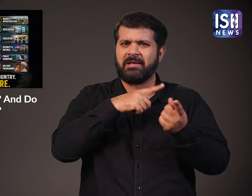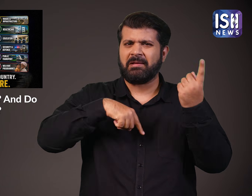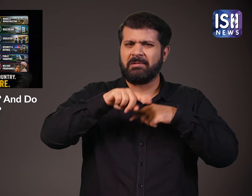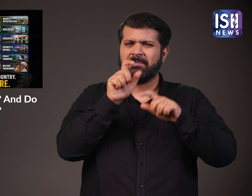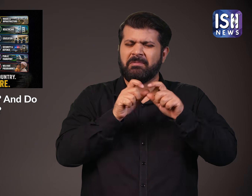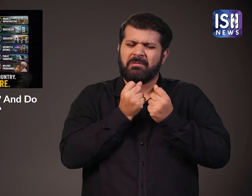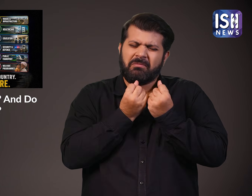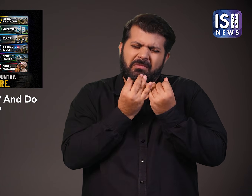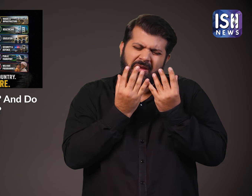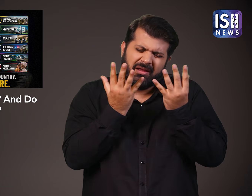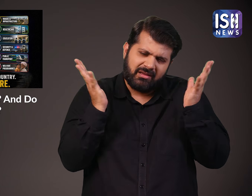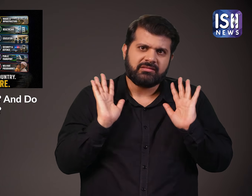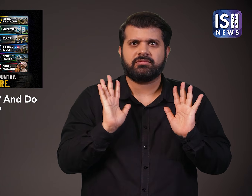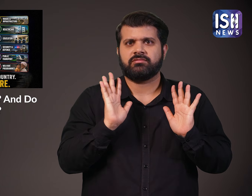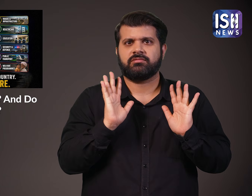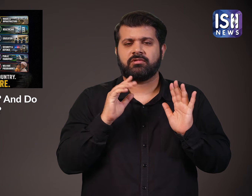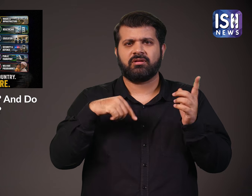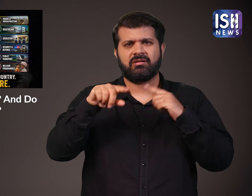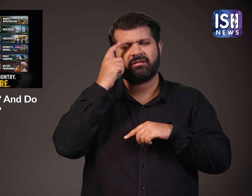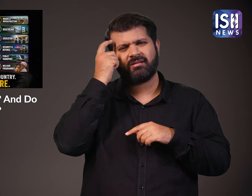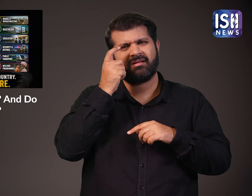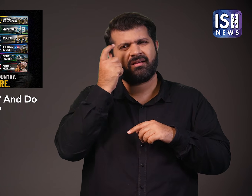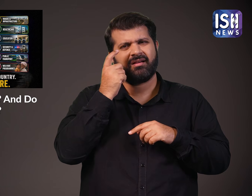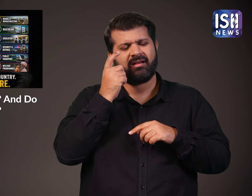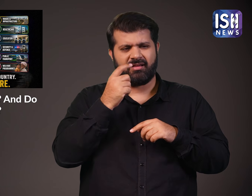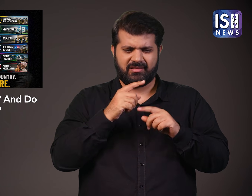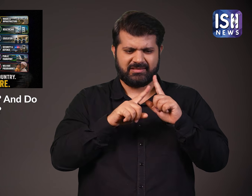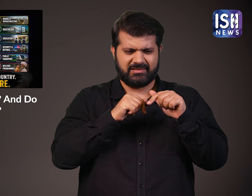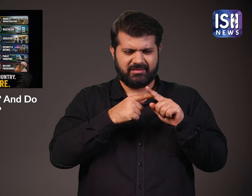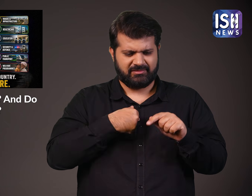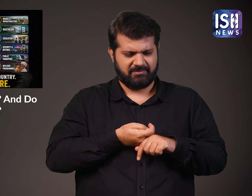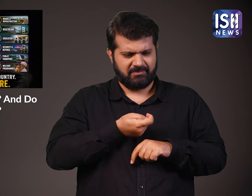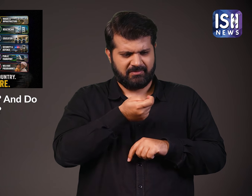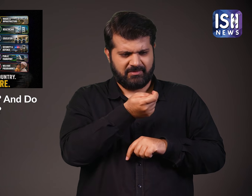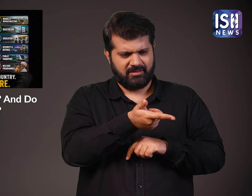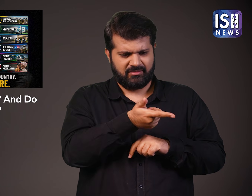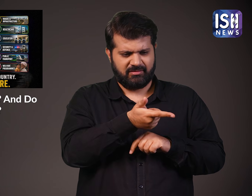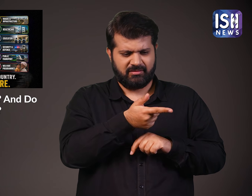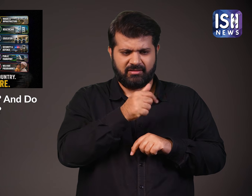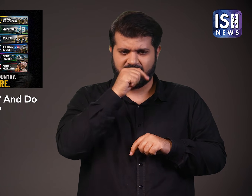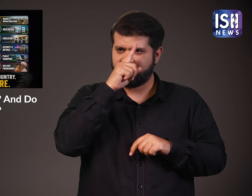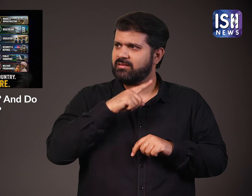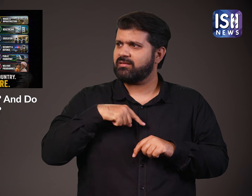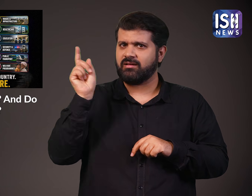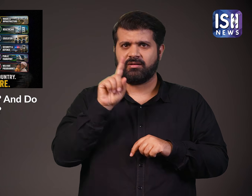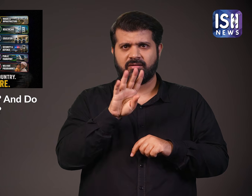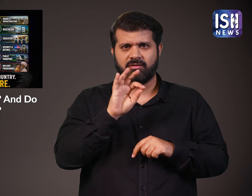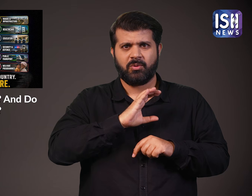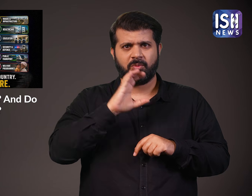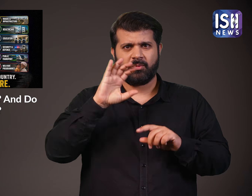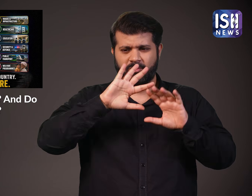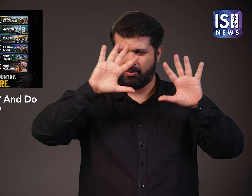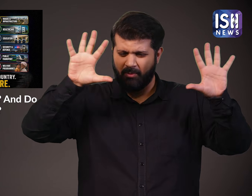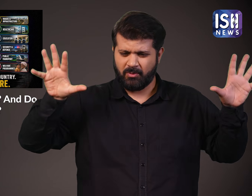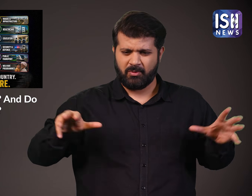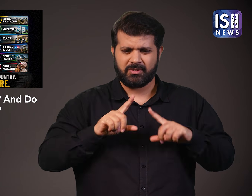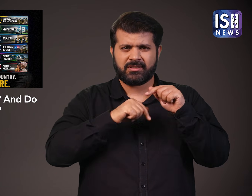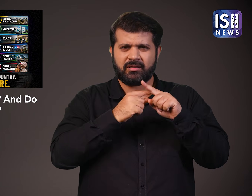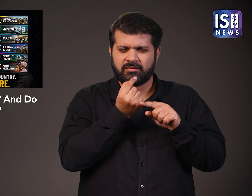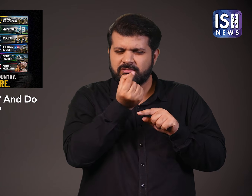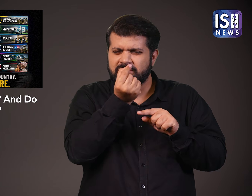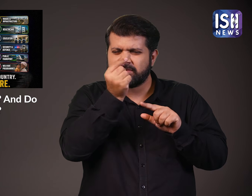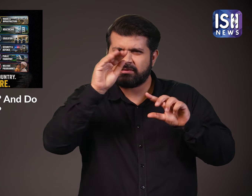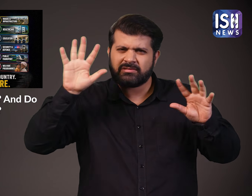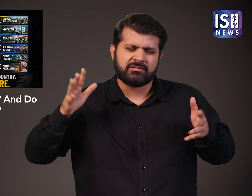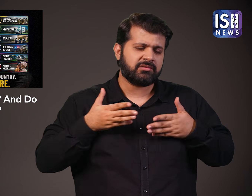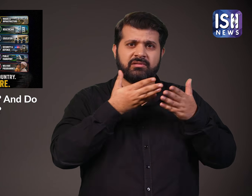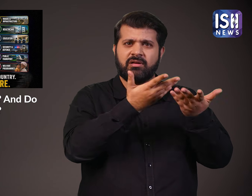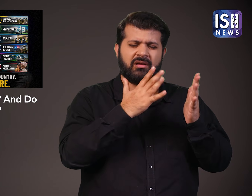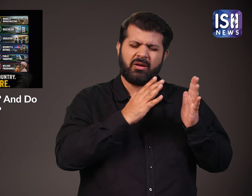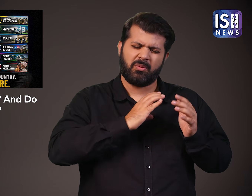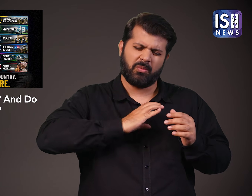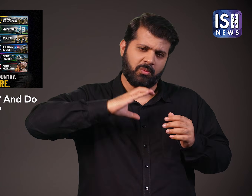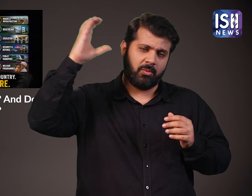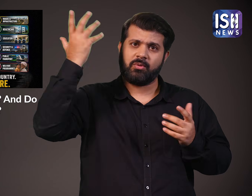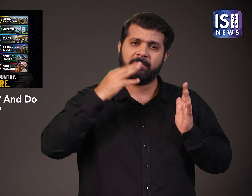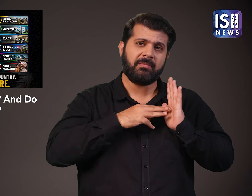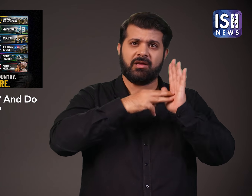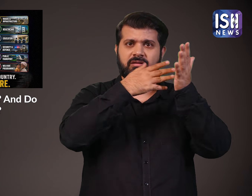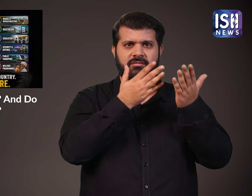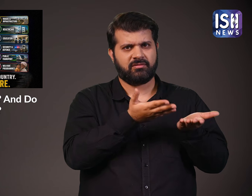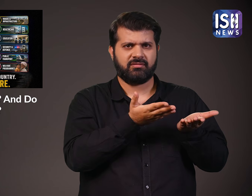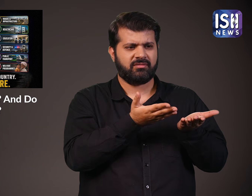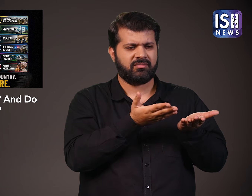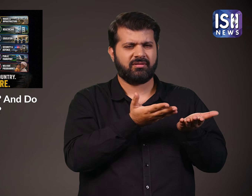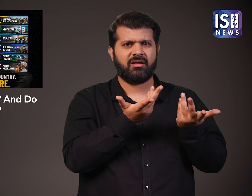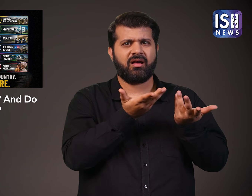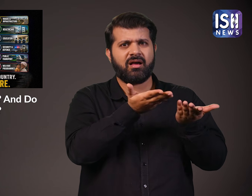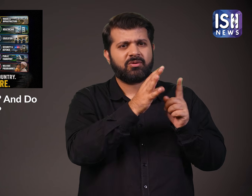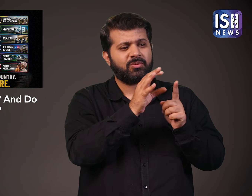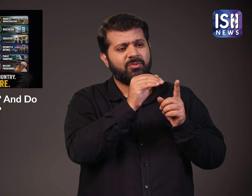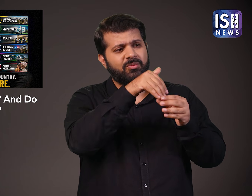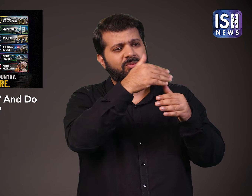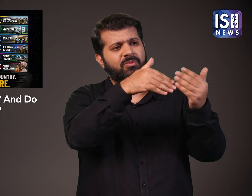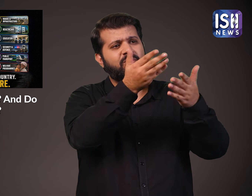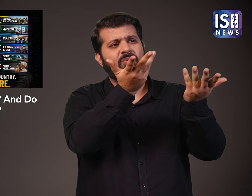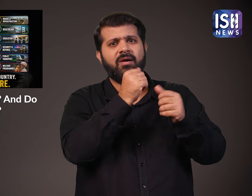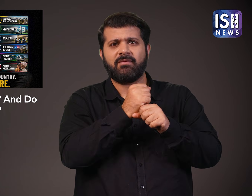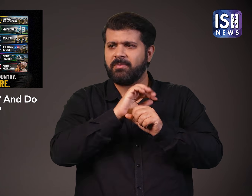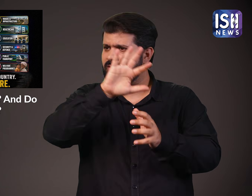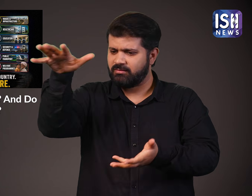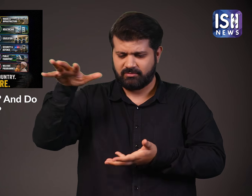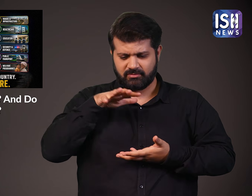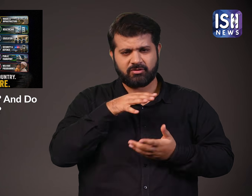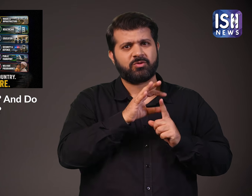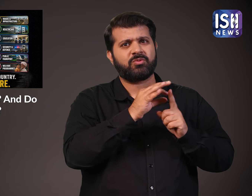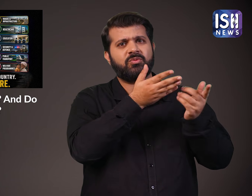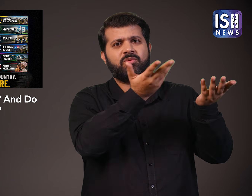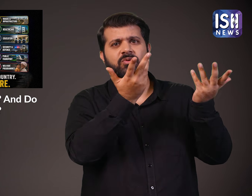Many people often ask: "Like me, over 140 crore Indians pay taxes, but where do the hundreds of crores collected in taxes actually go?"